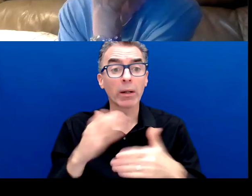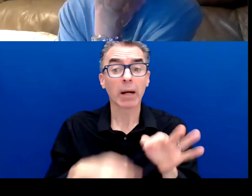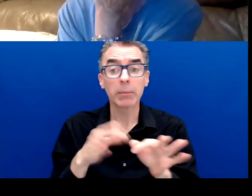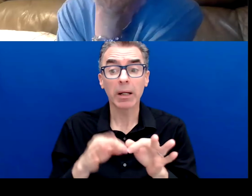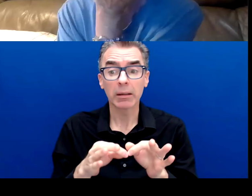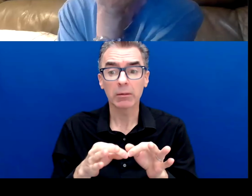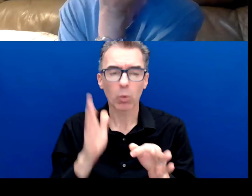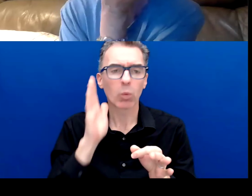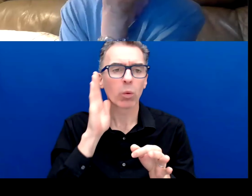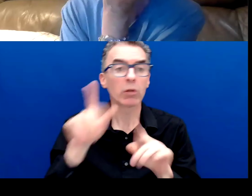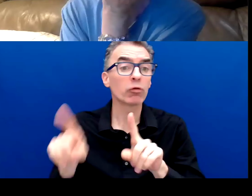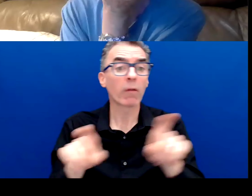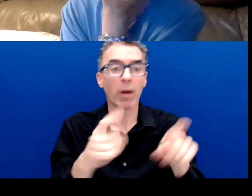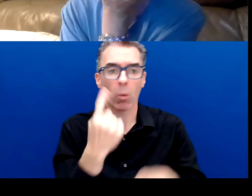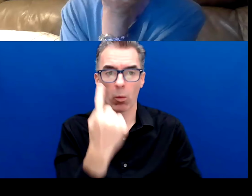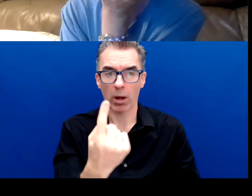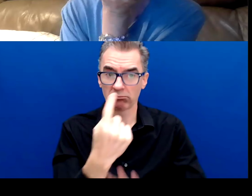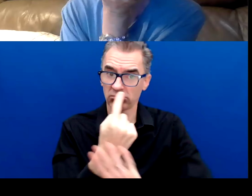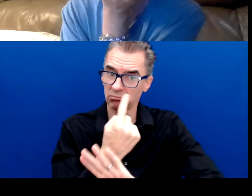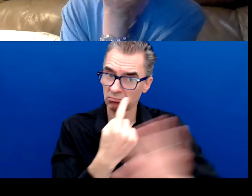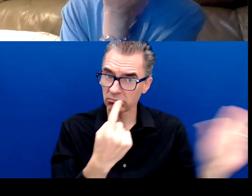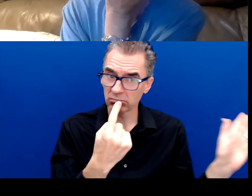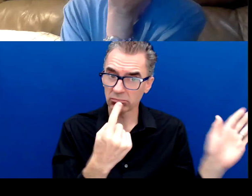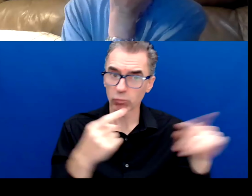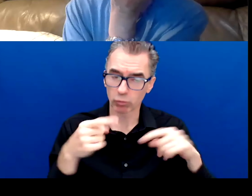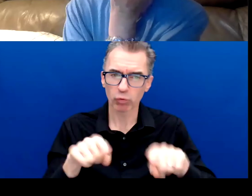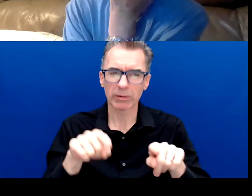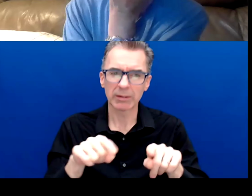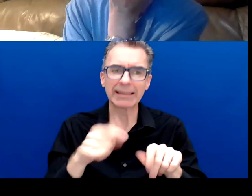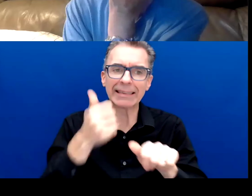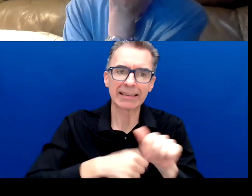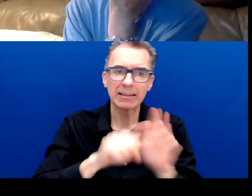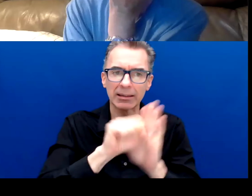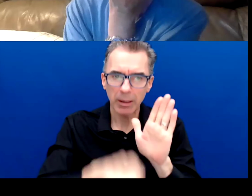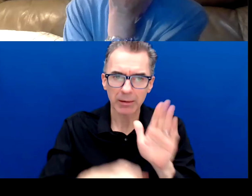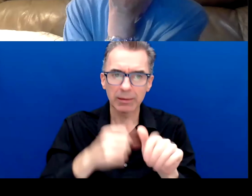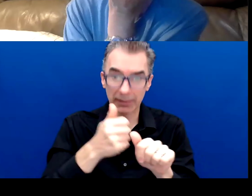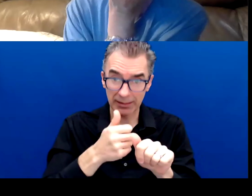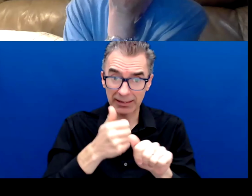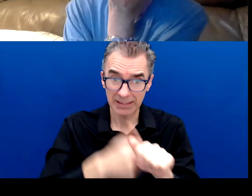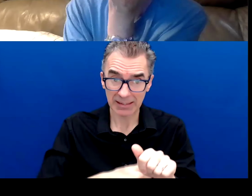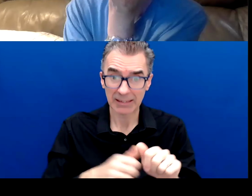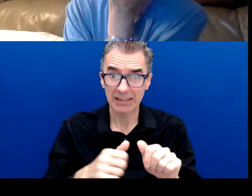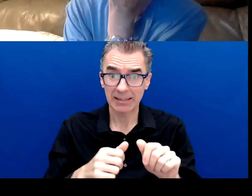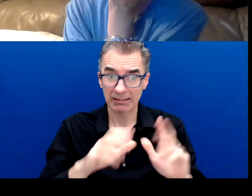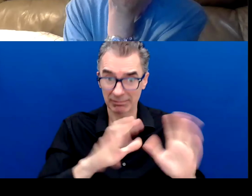Survey, during the semester per section. And we, want to